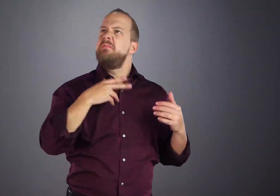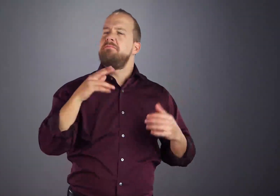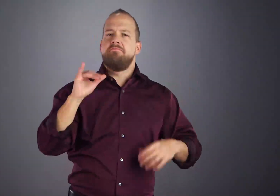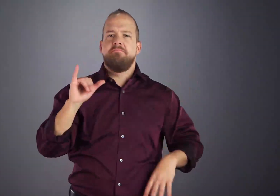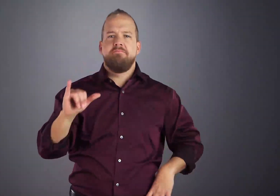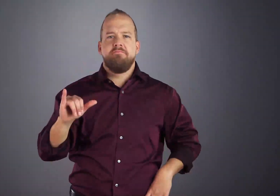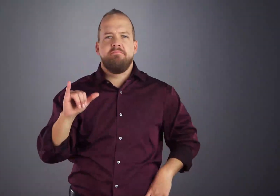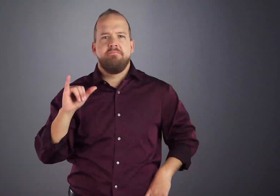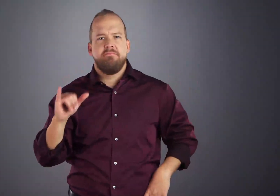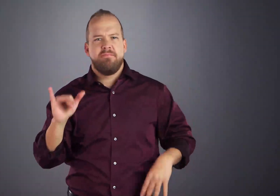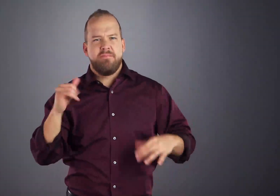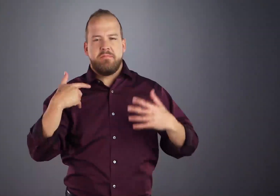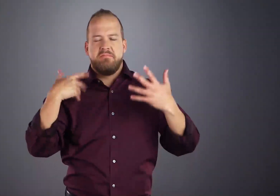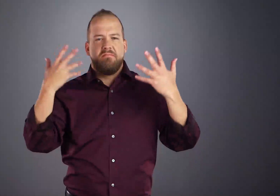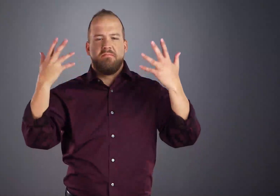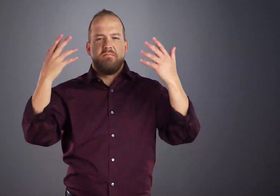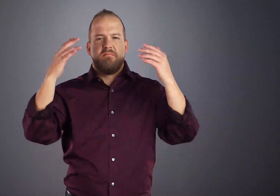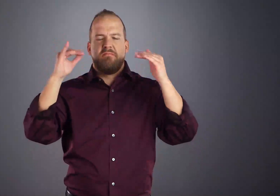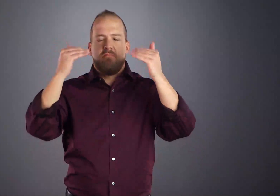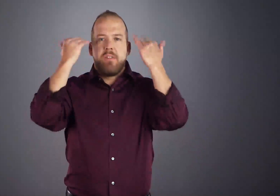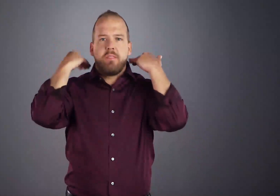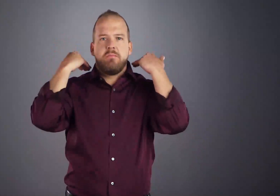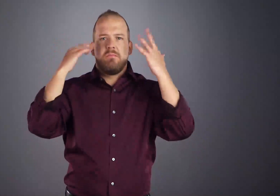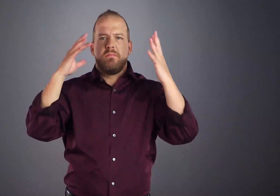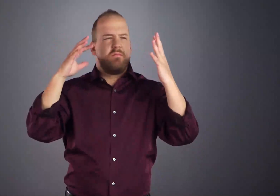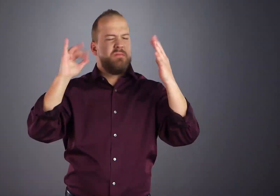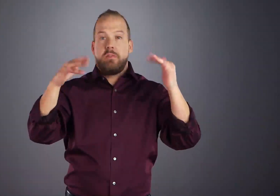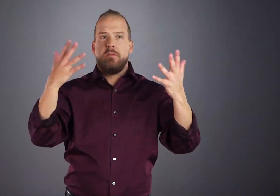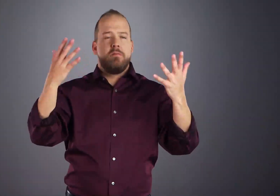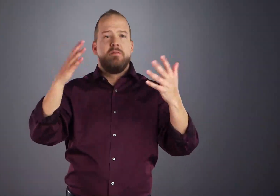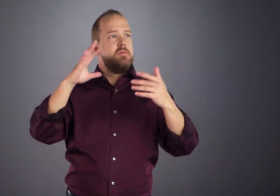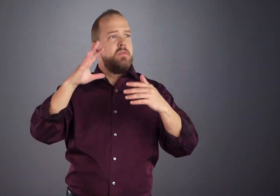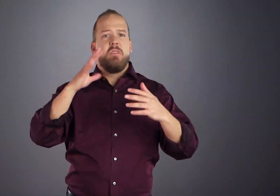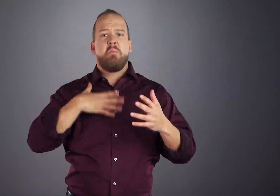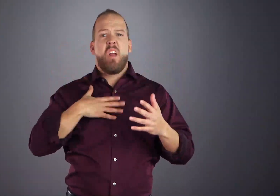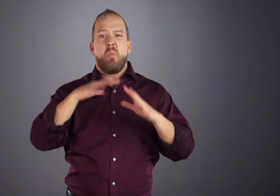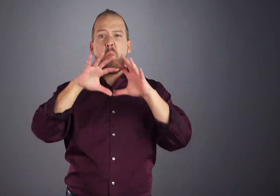Scales of pride and prejudice fell from my eyes.